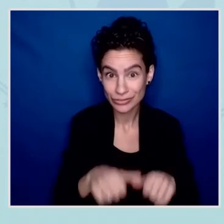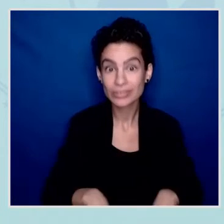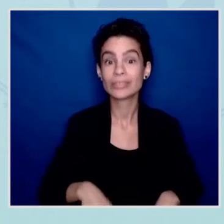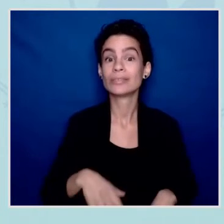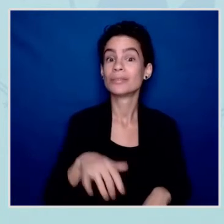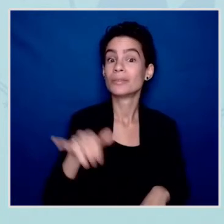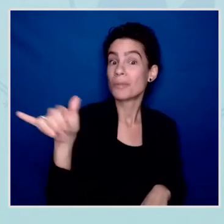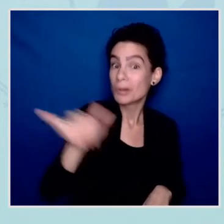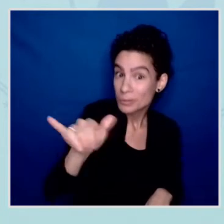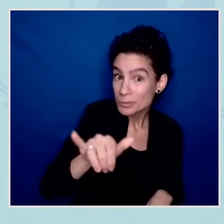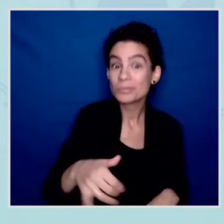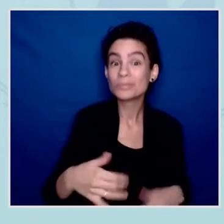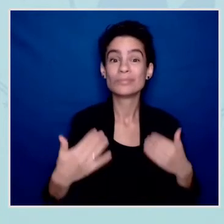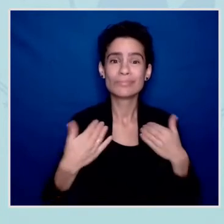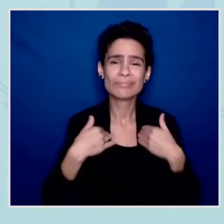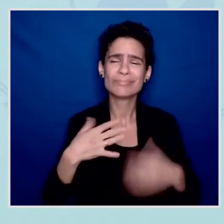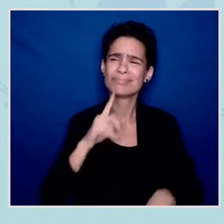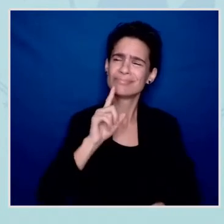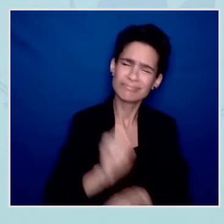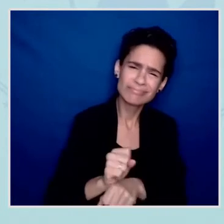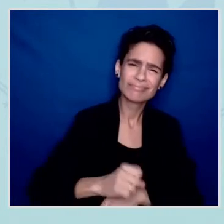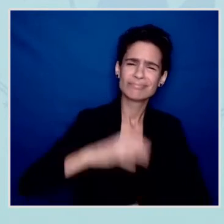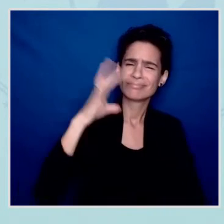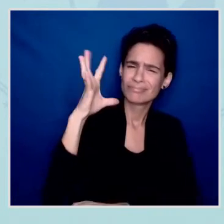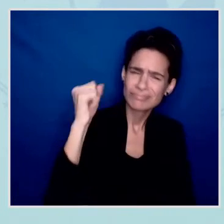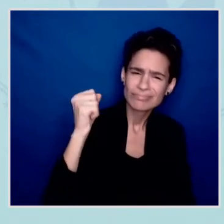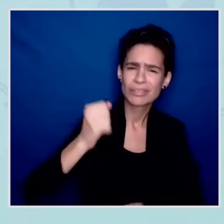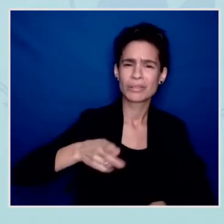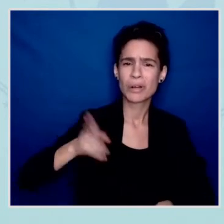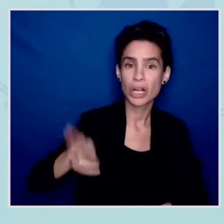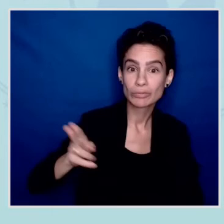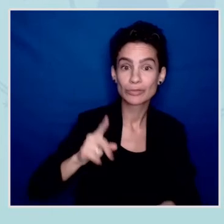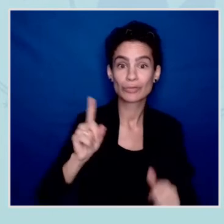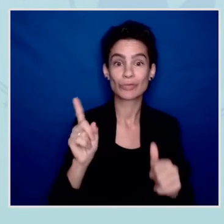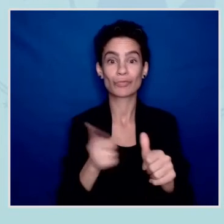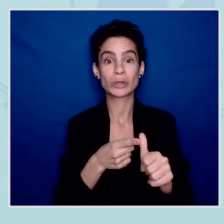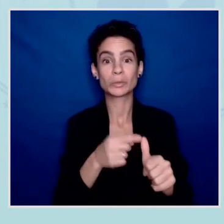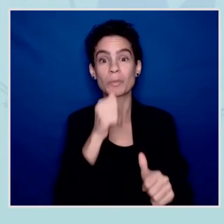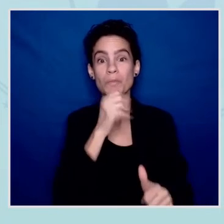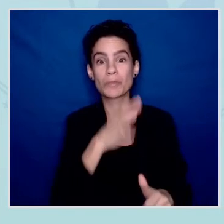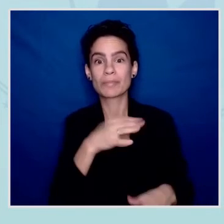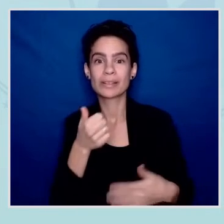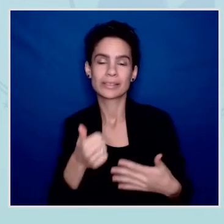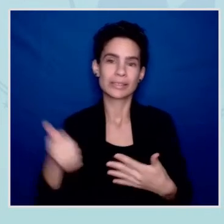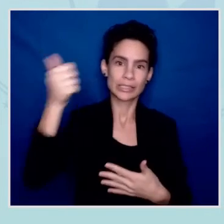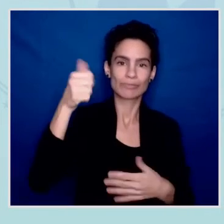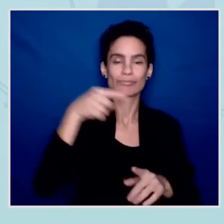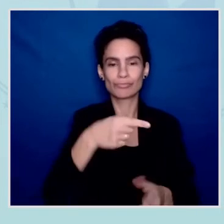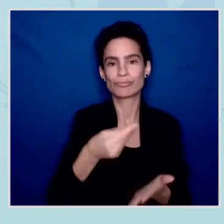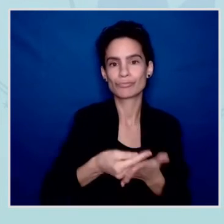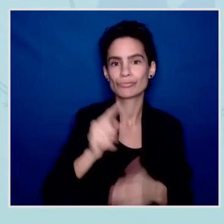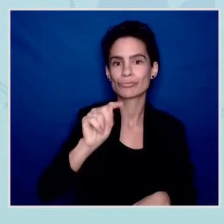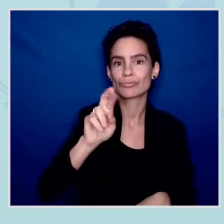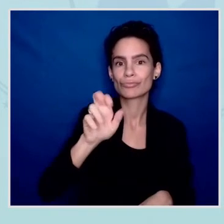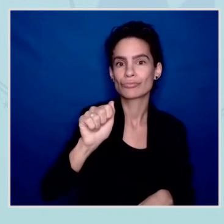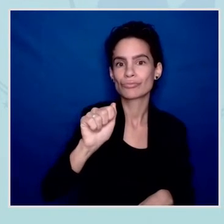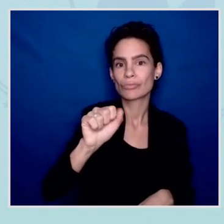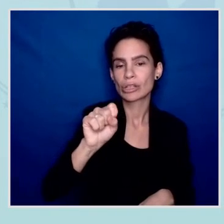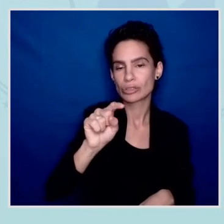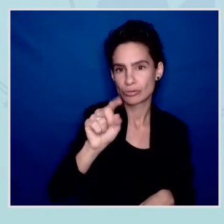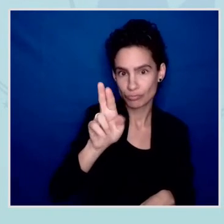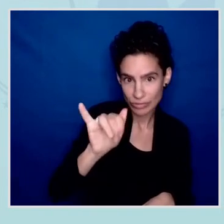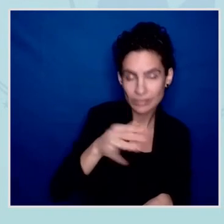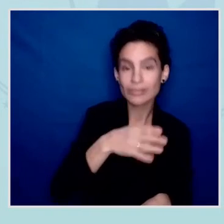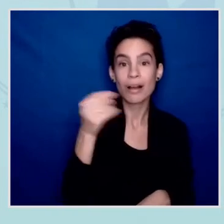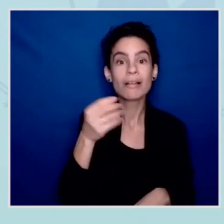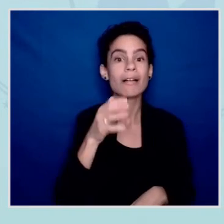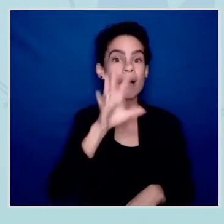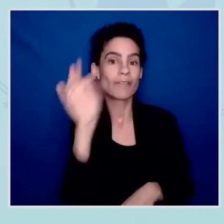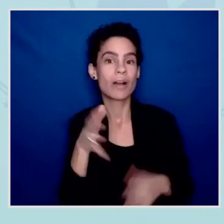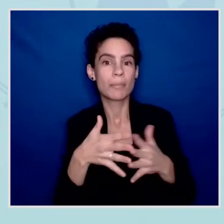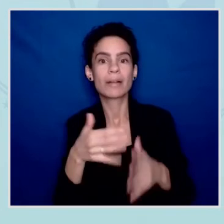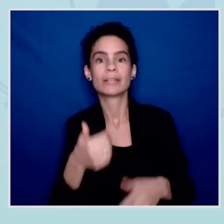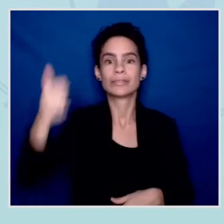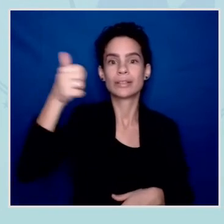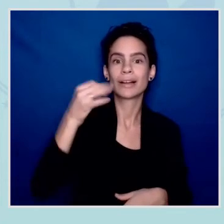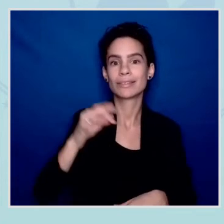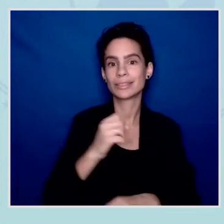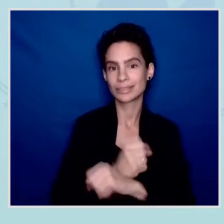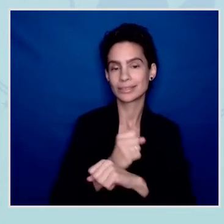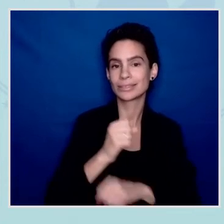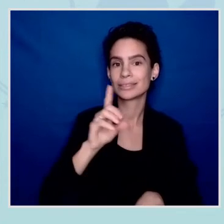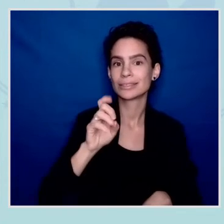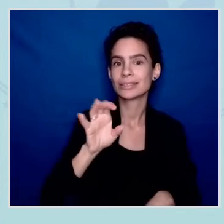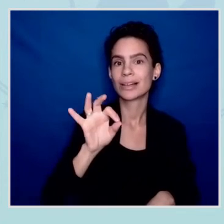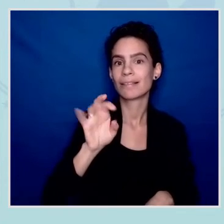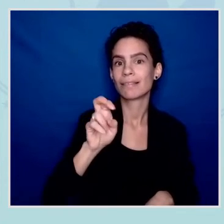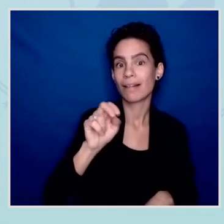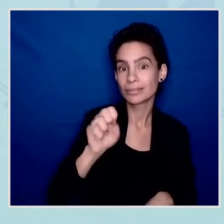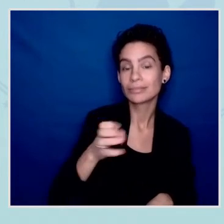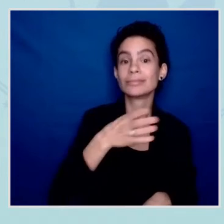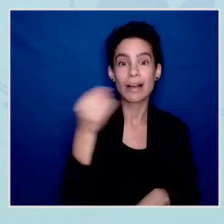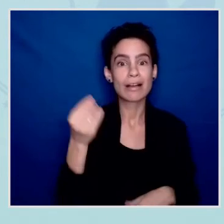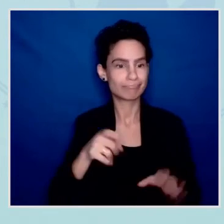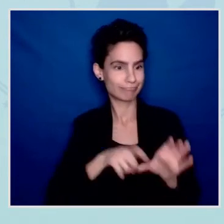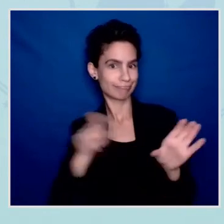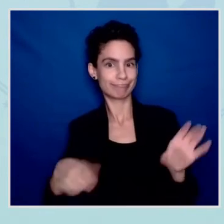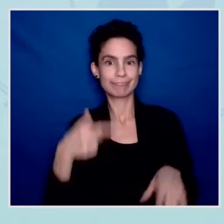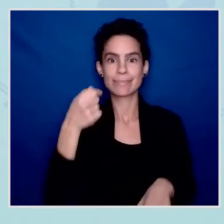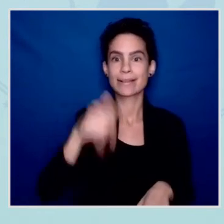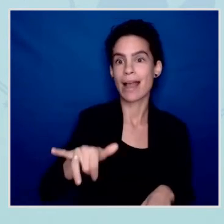EVER WITH A MAJORITY OF PEOPLE